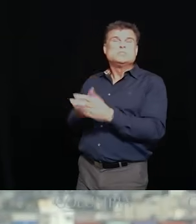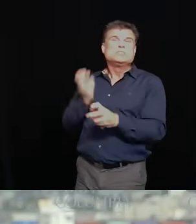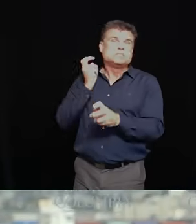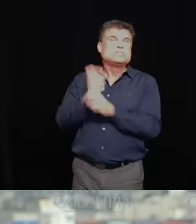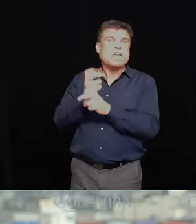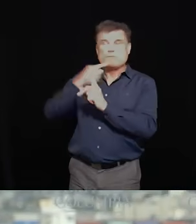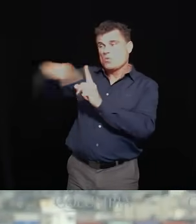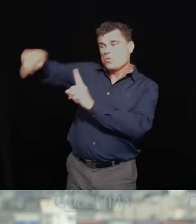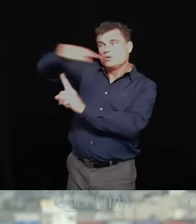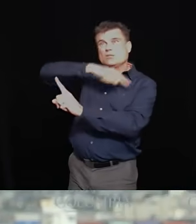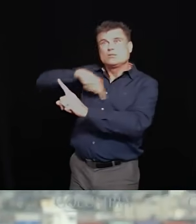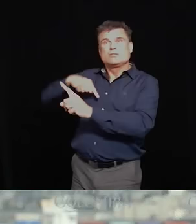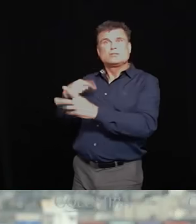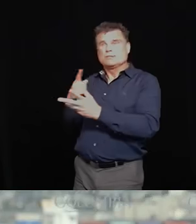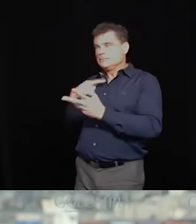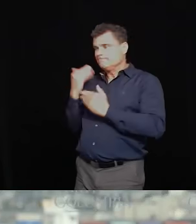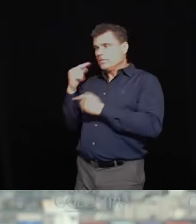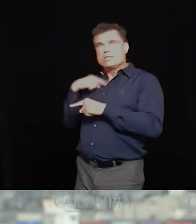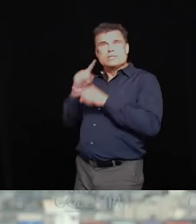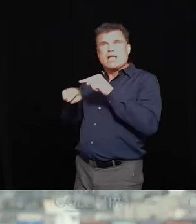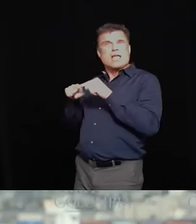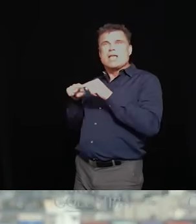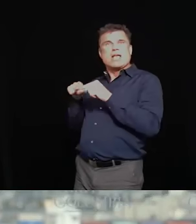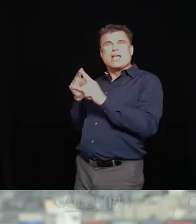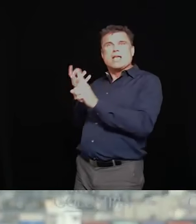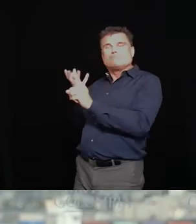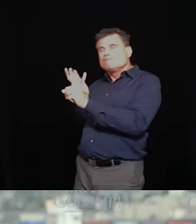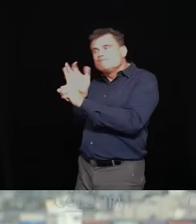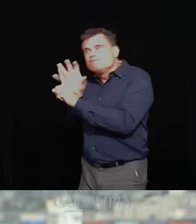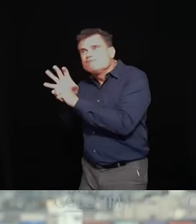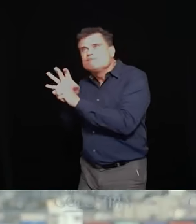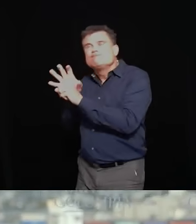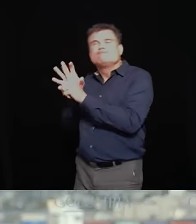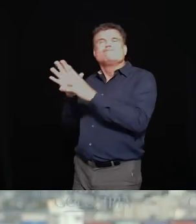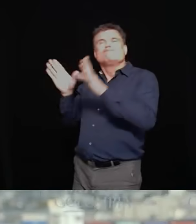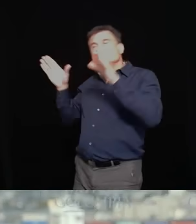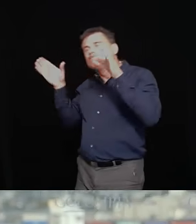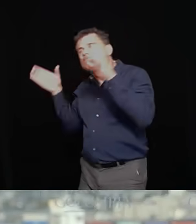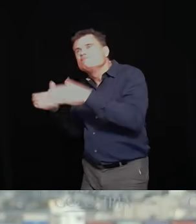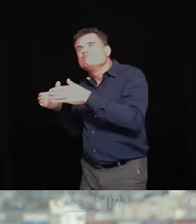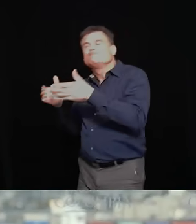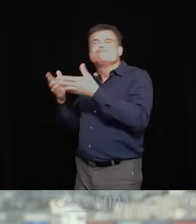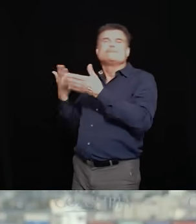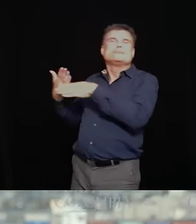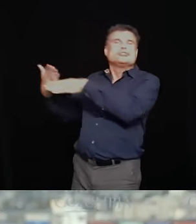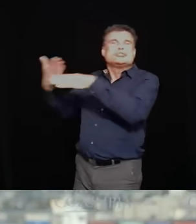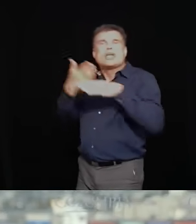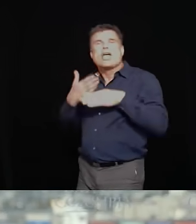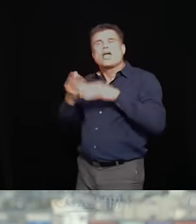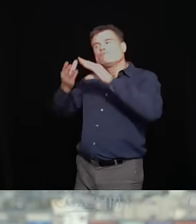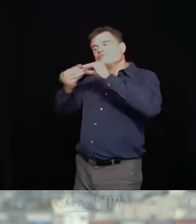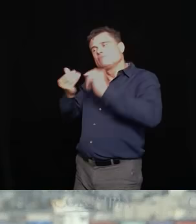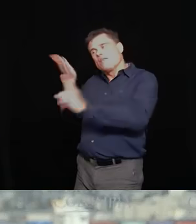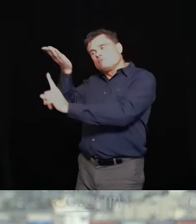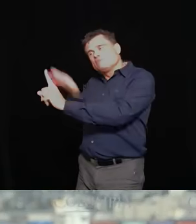are to our well-being as a community. Millions of trees have been planted in BC this